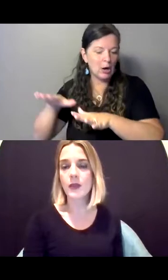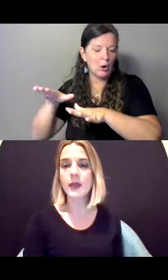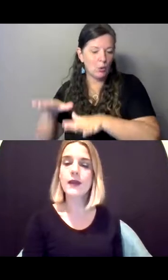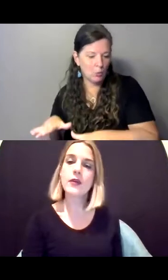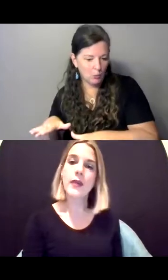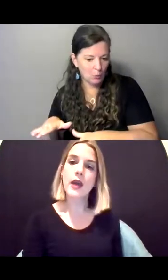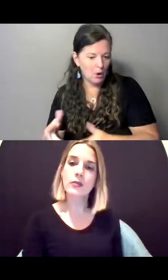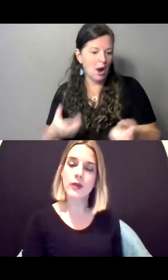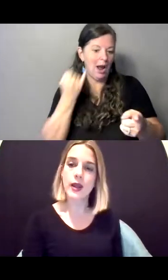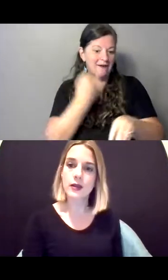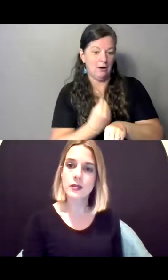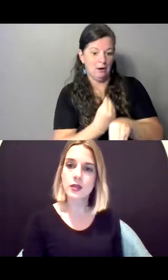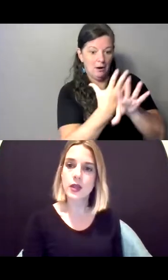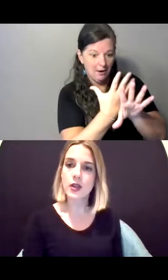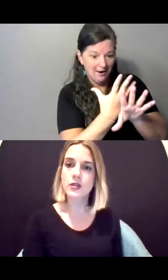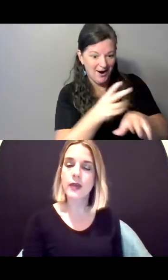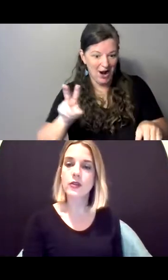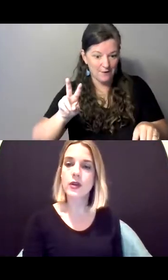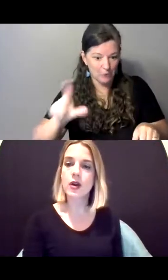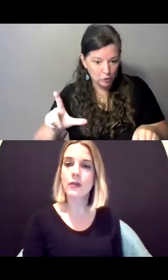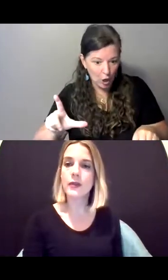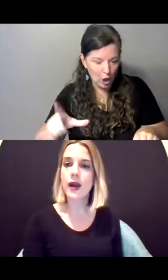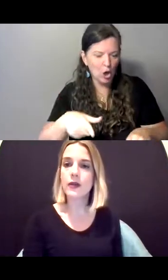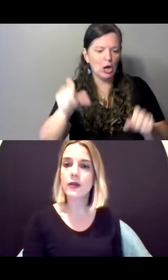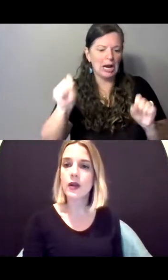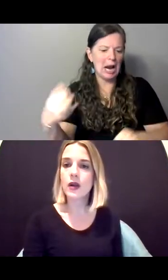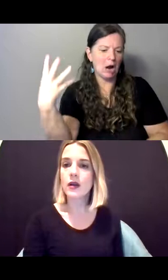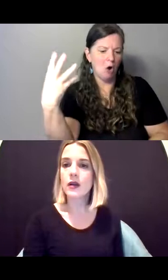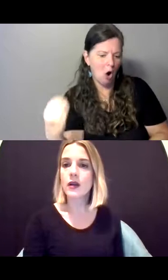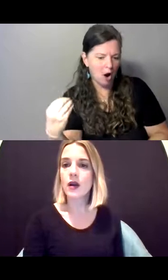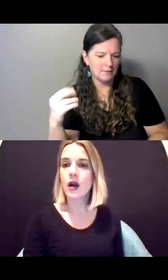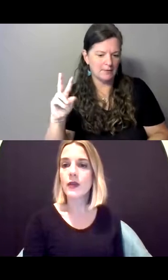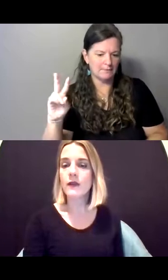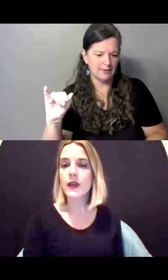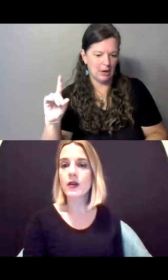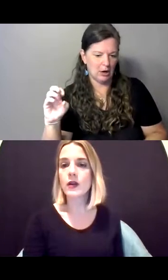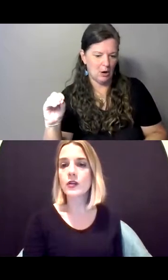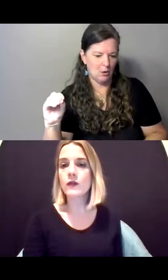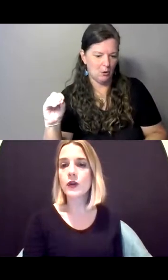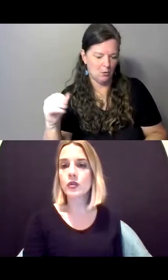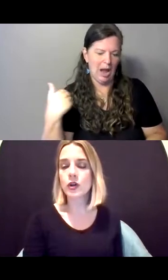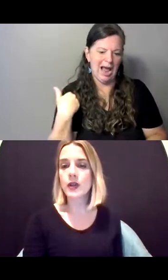maybe get them a bathroom break so they can go to the bathroom and calm down. If they are, if you're doing virtual learning,